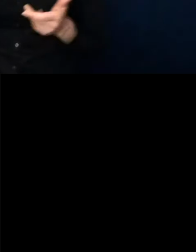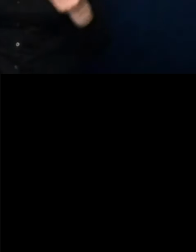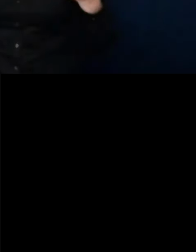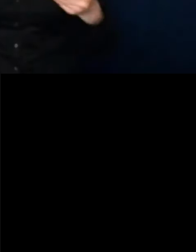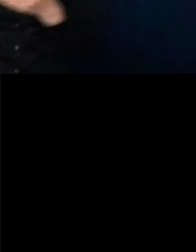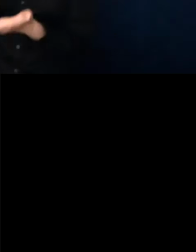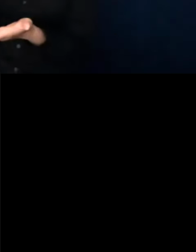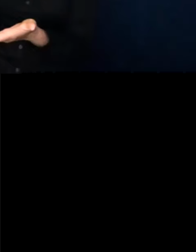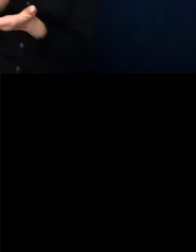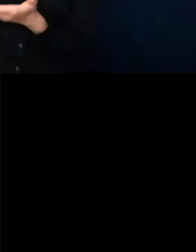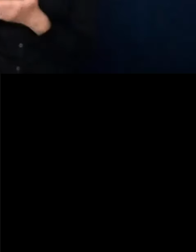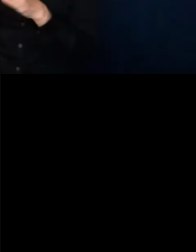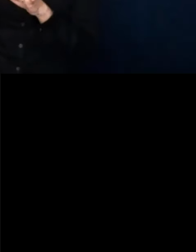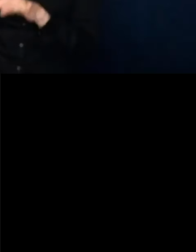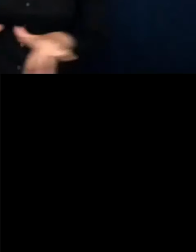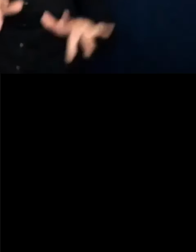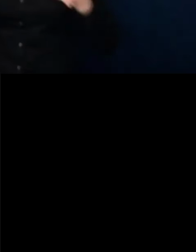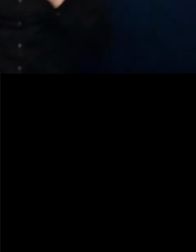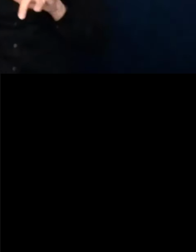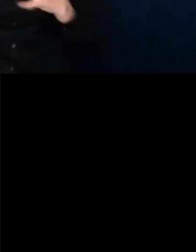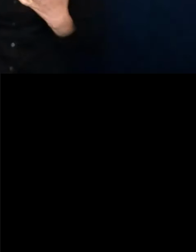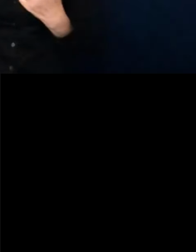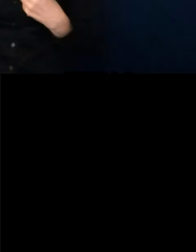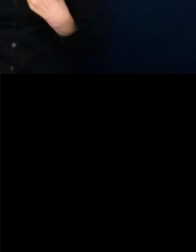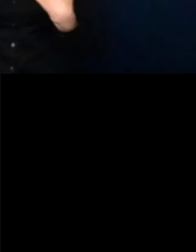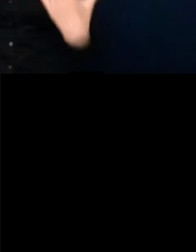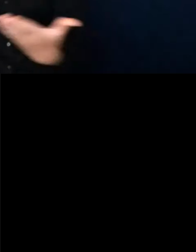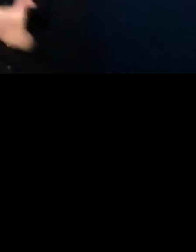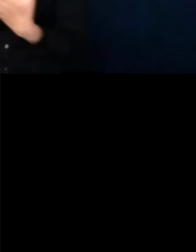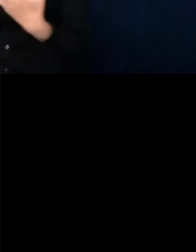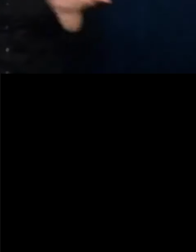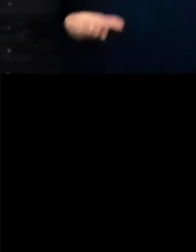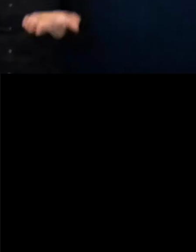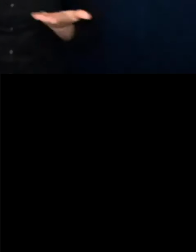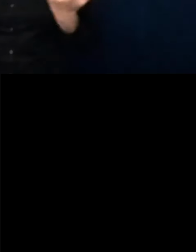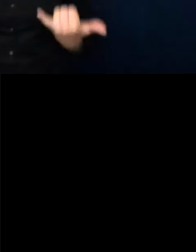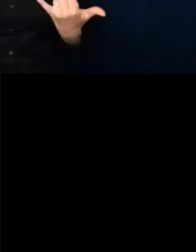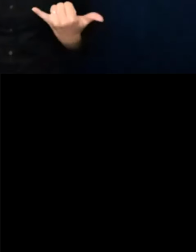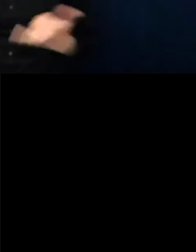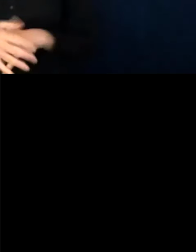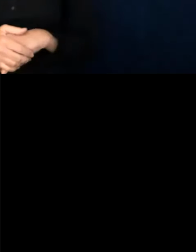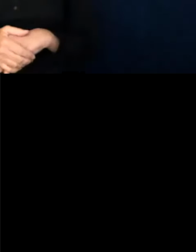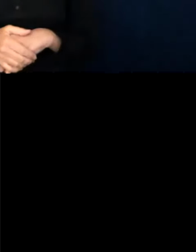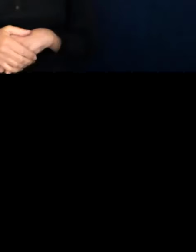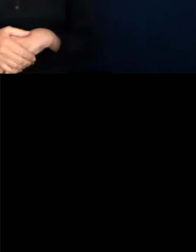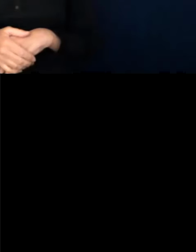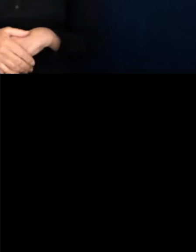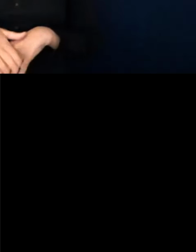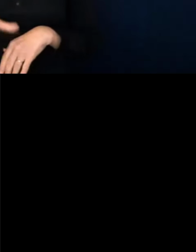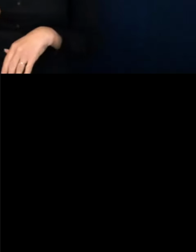And I wanna thank you all for being with me here today. I will remind you, if you do have questions that come up,